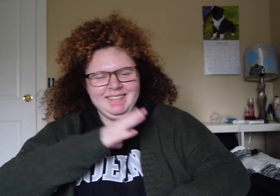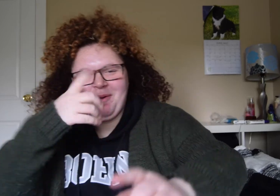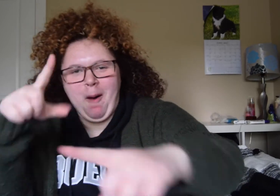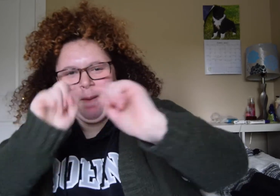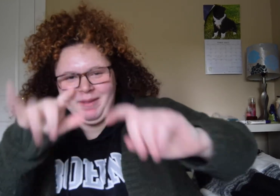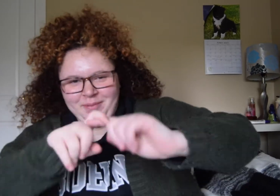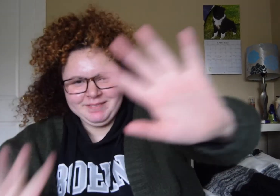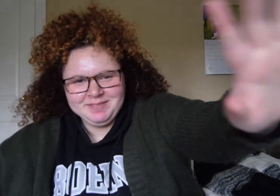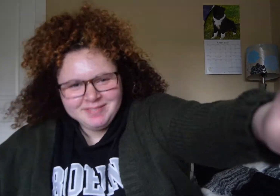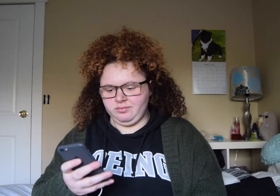Hold on for a little bit!